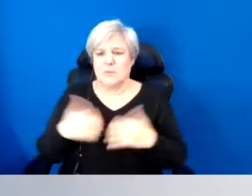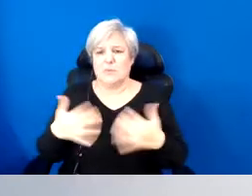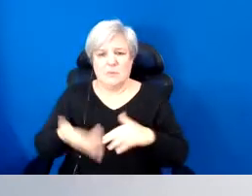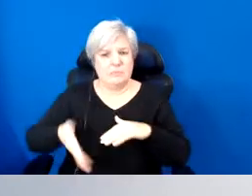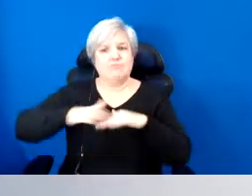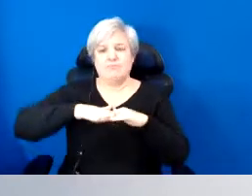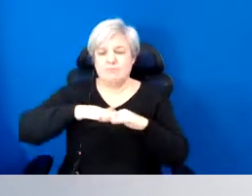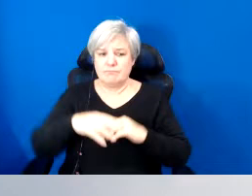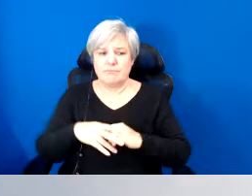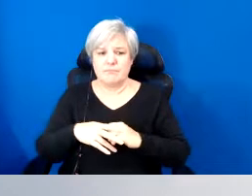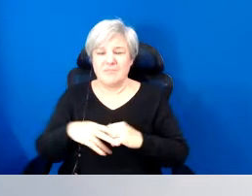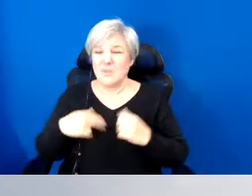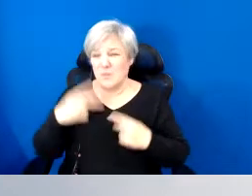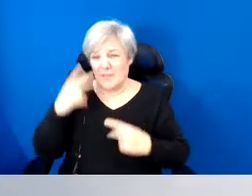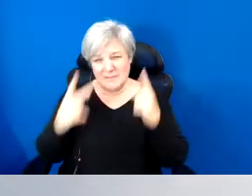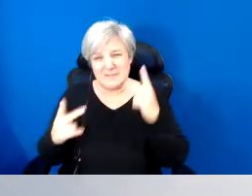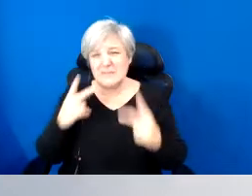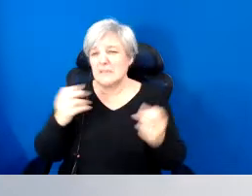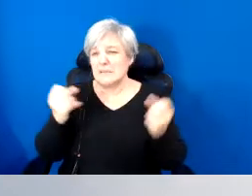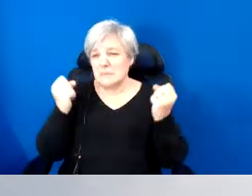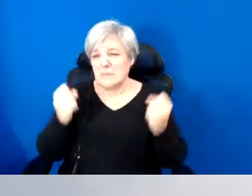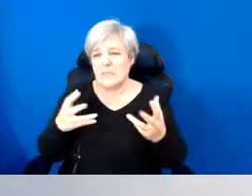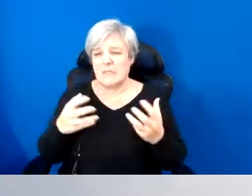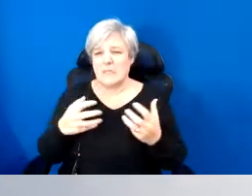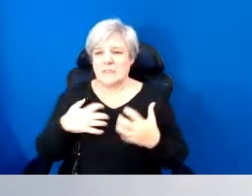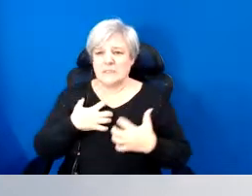We've witnessed and experienced tension and civil unrest.